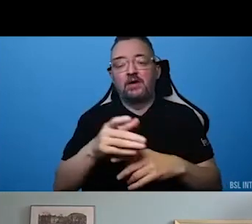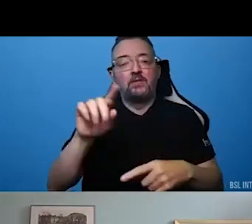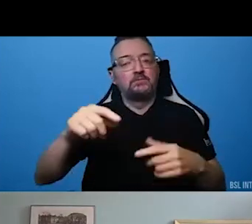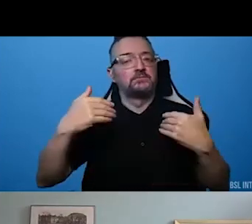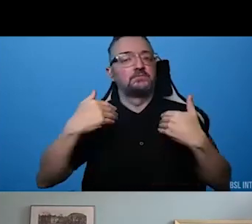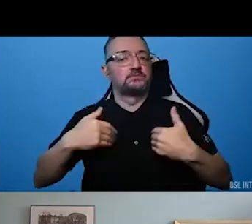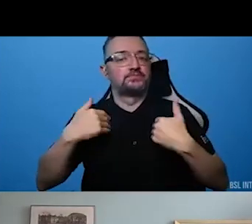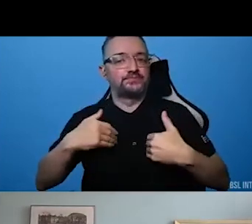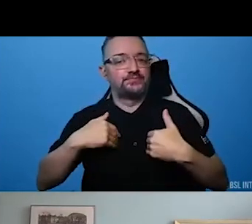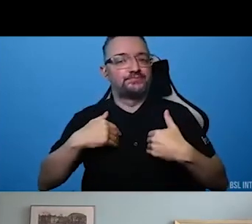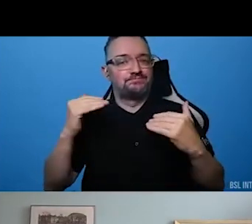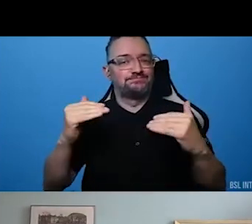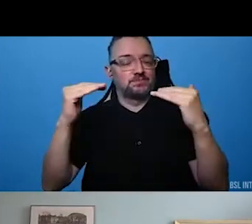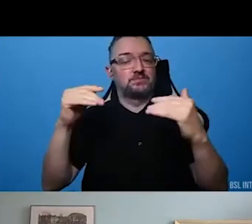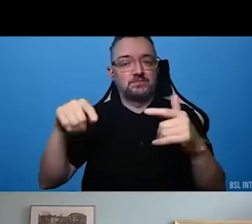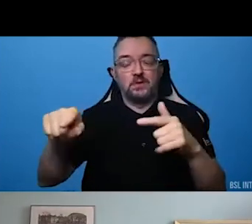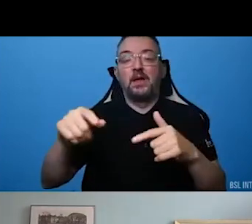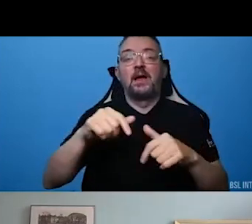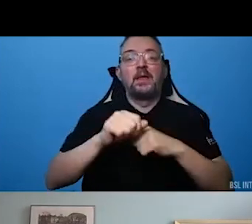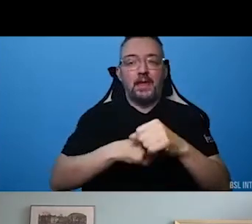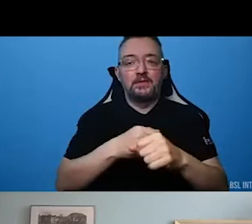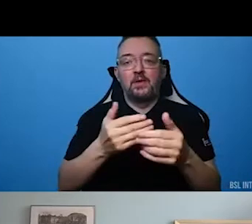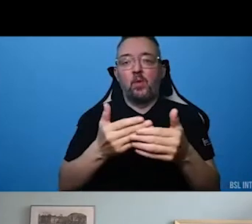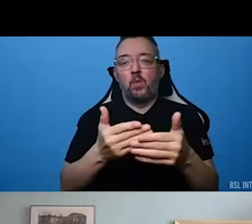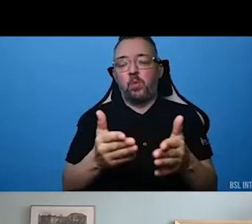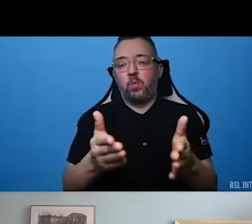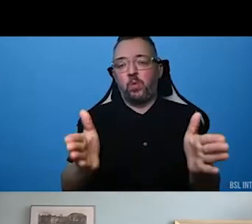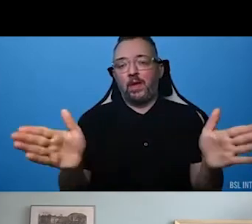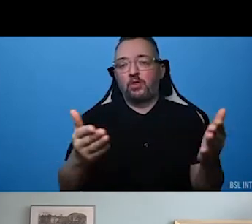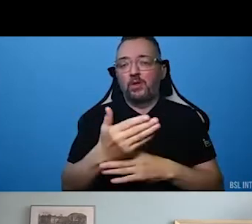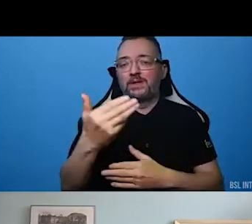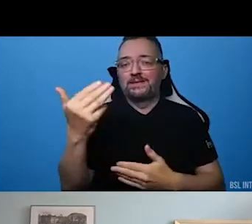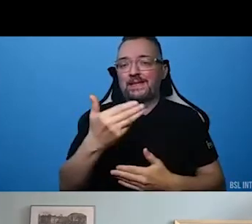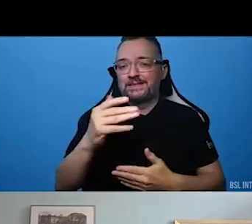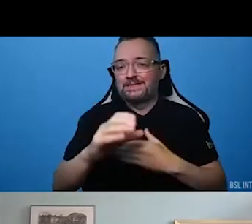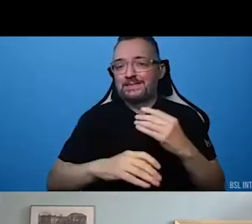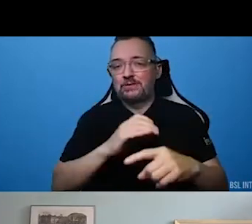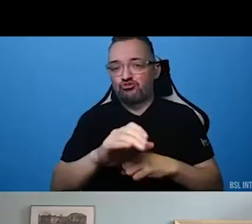and the aristocracy at first before becoming more widespread during the 19th century when this one was made.